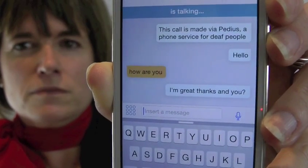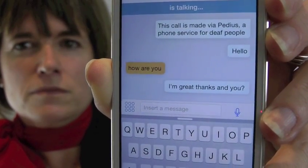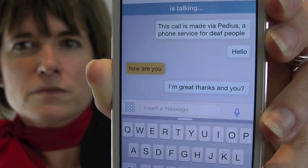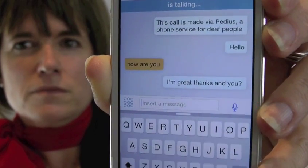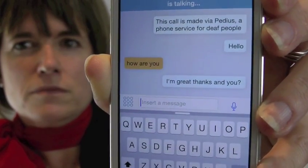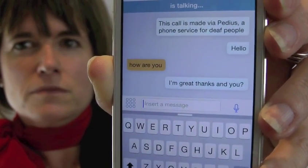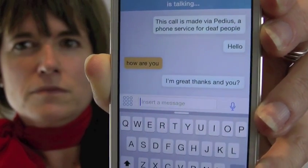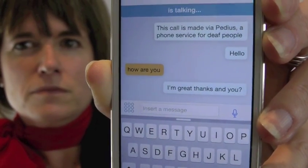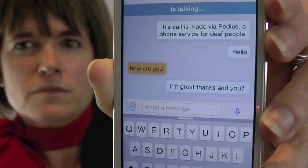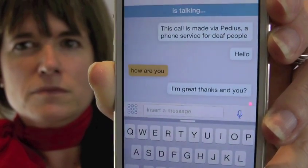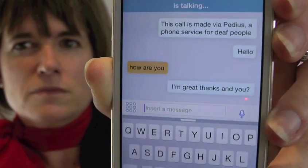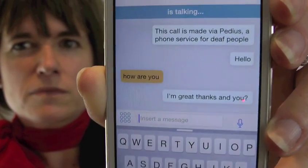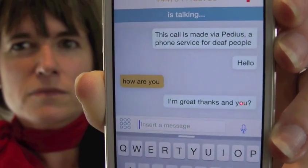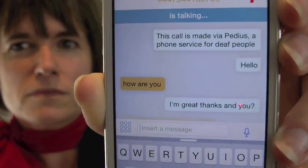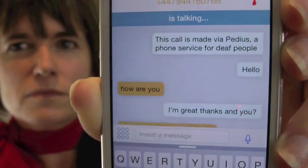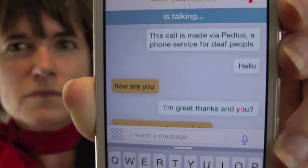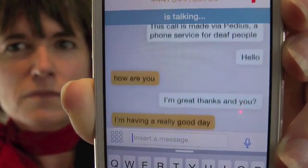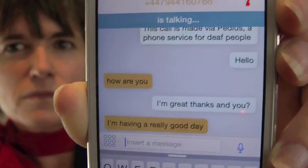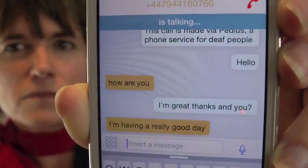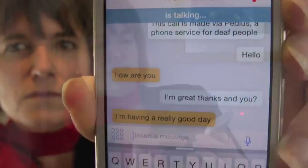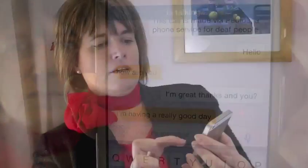I can type a response, I said, I'm great thanks and you?